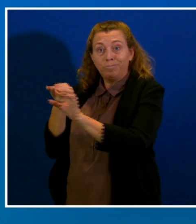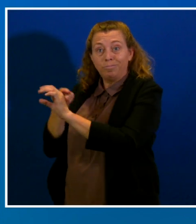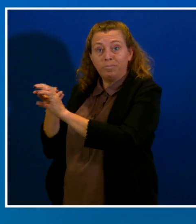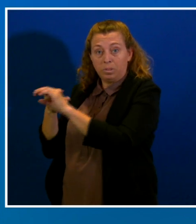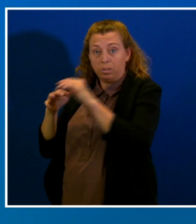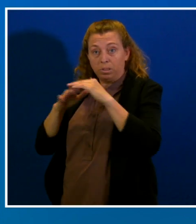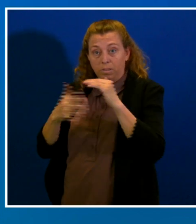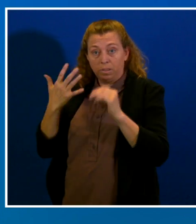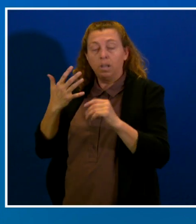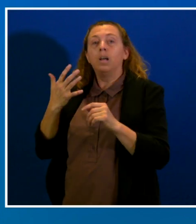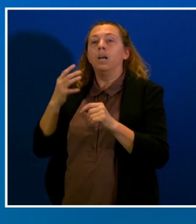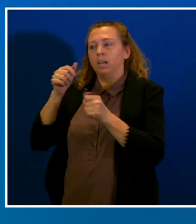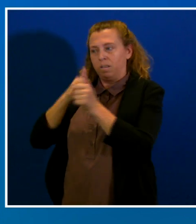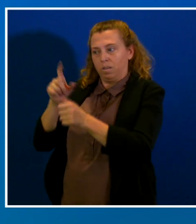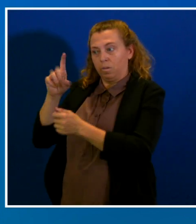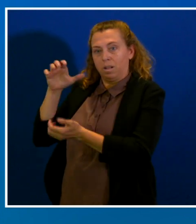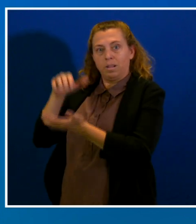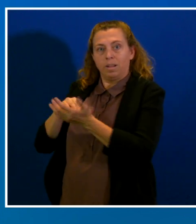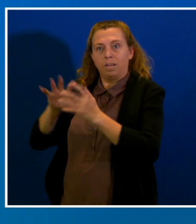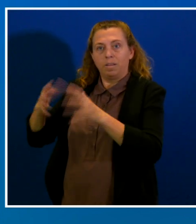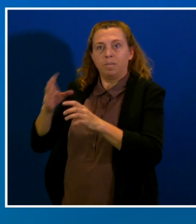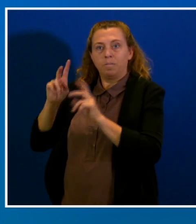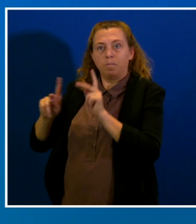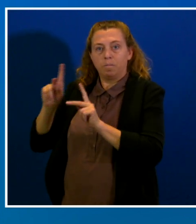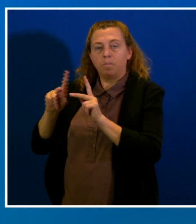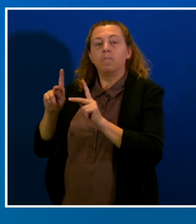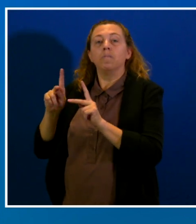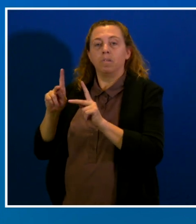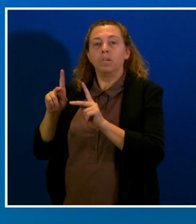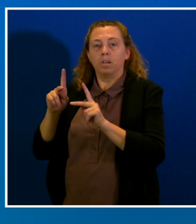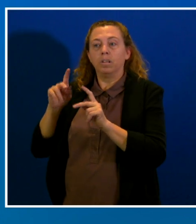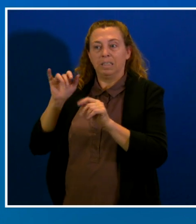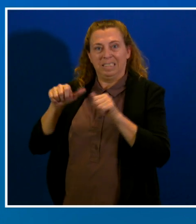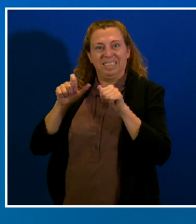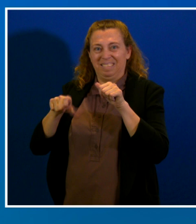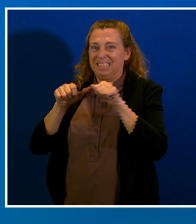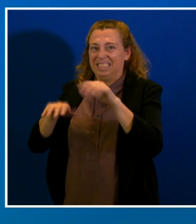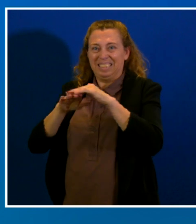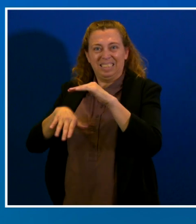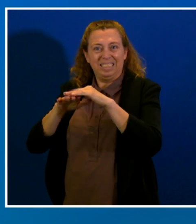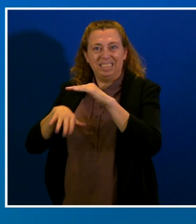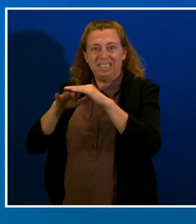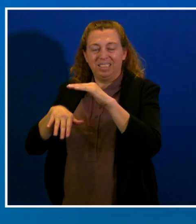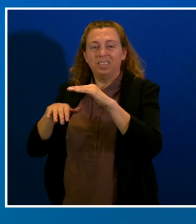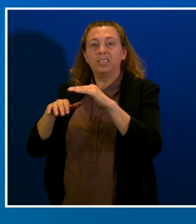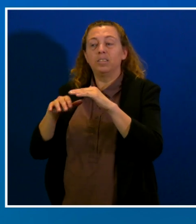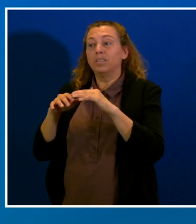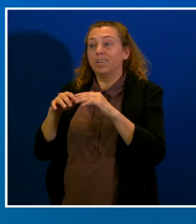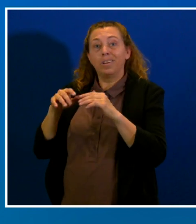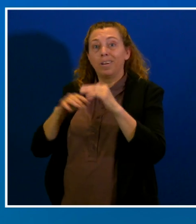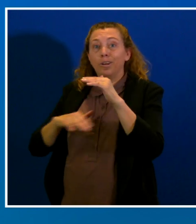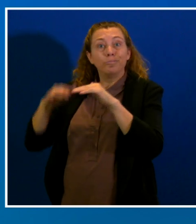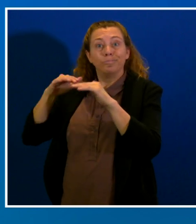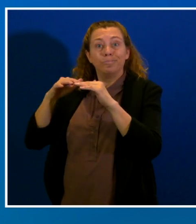Clark County's COVID-19 activity rate this week, 198 cases per